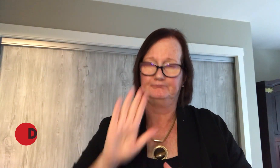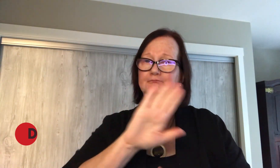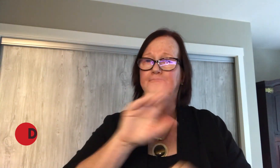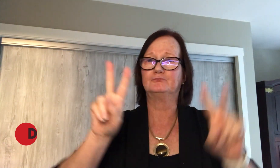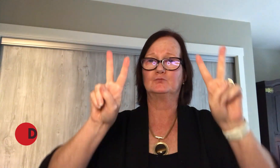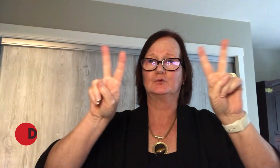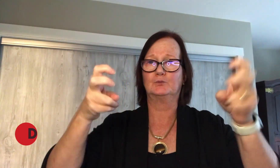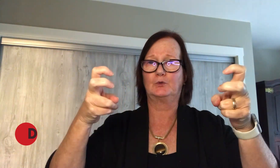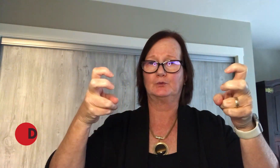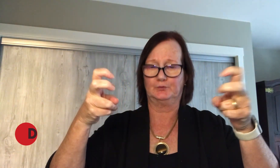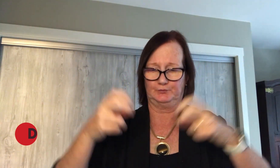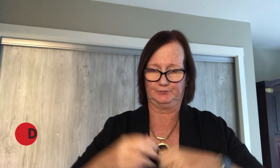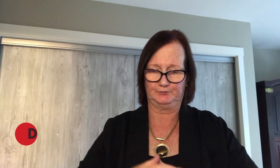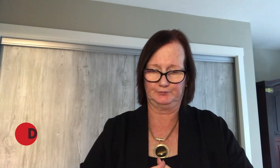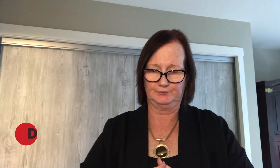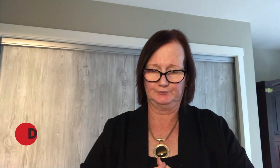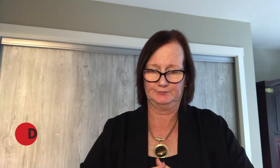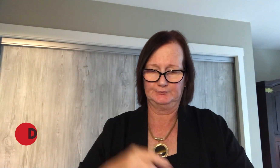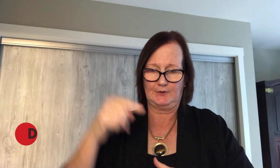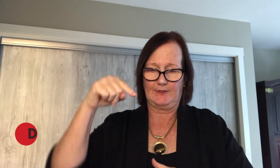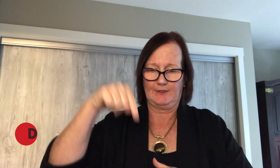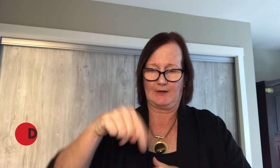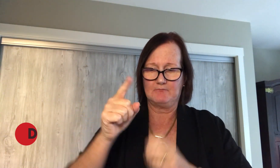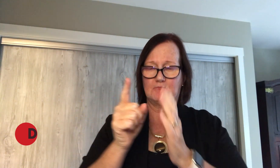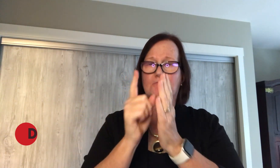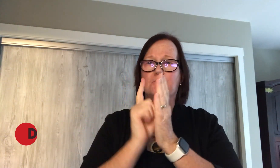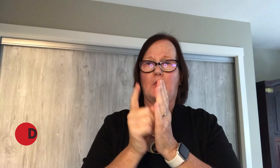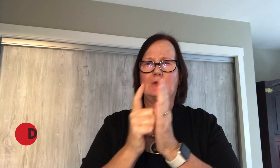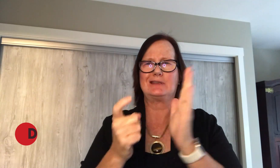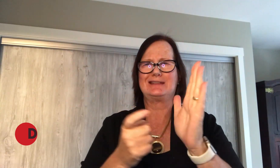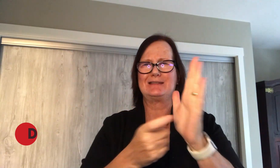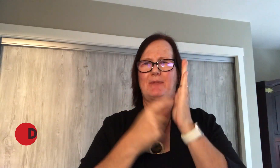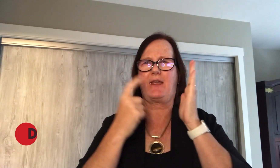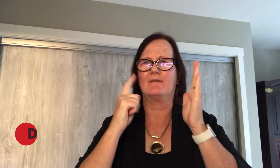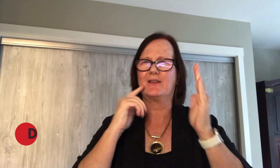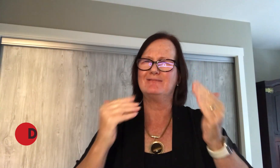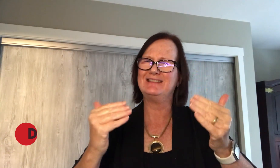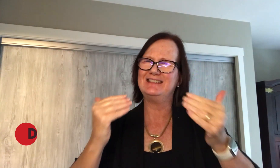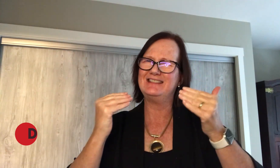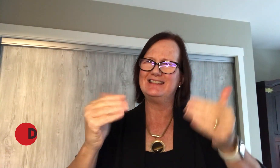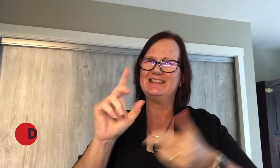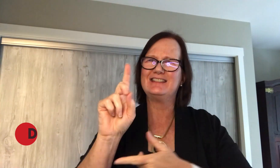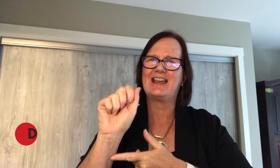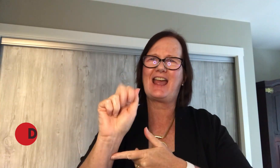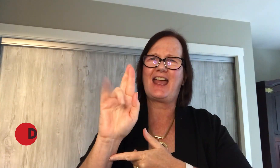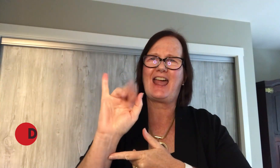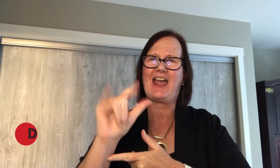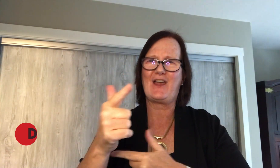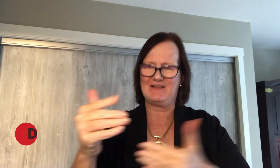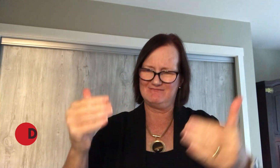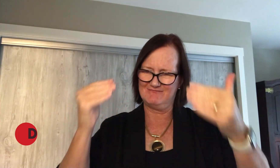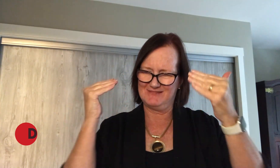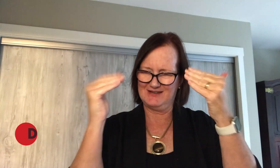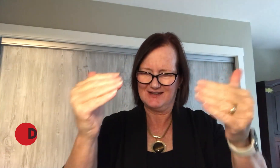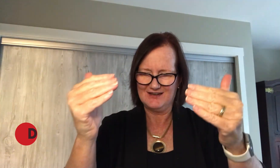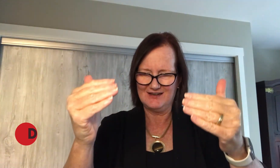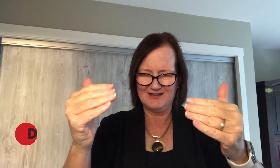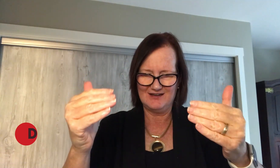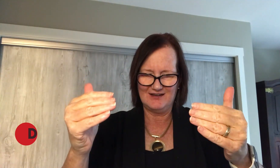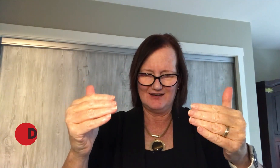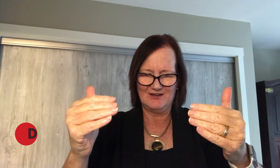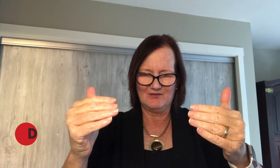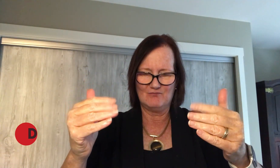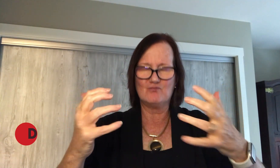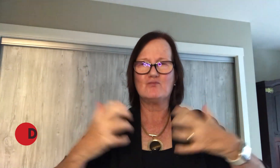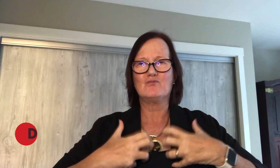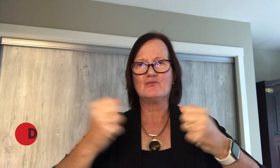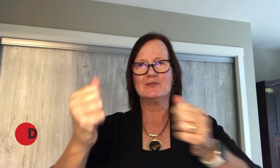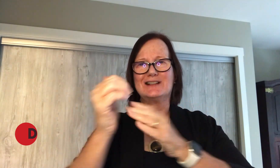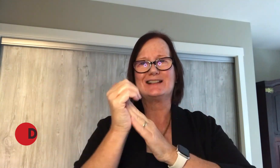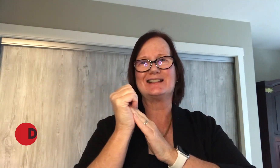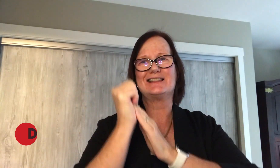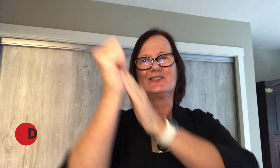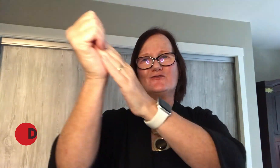Their slogan is "This is a moment that demands daring, courageous leadership."